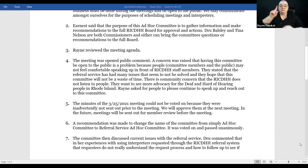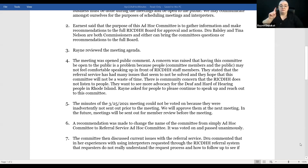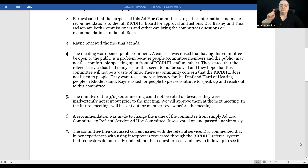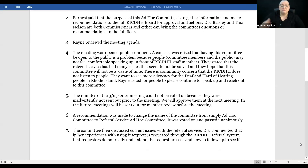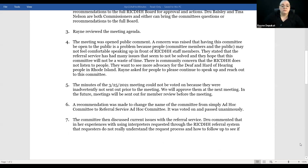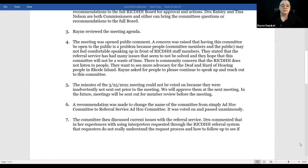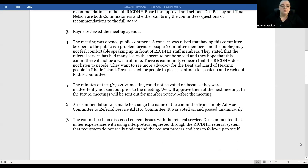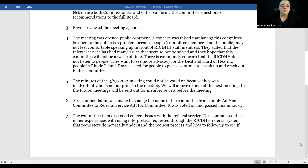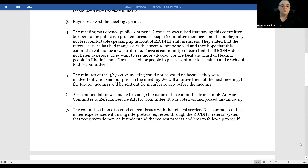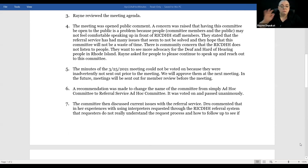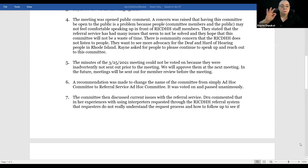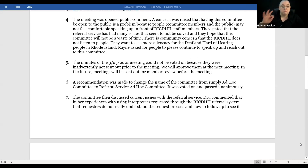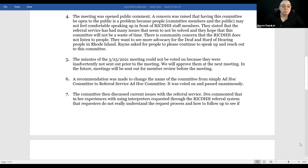We can scroll up the birdie.